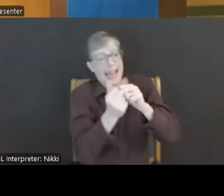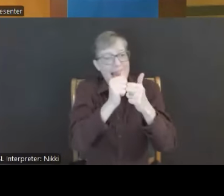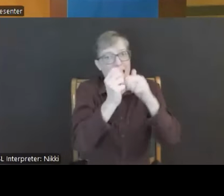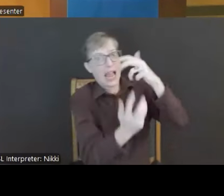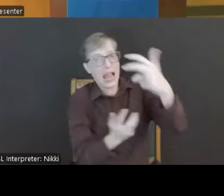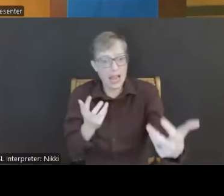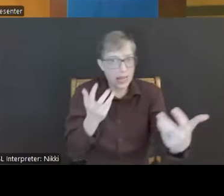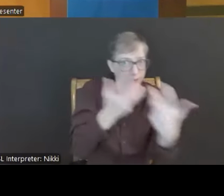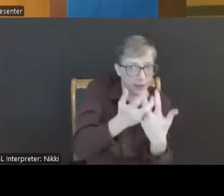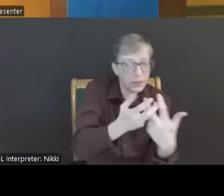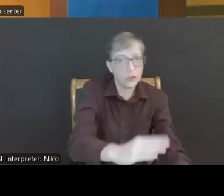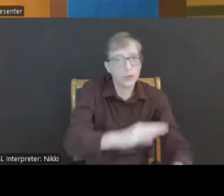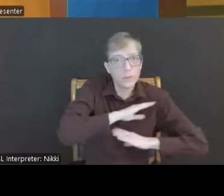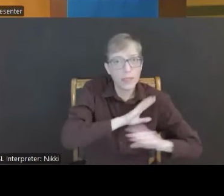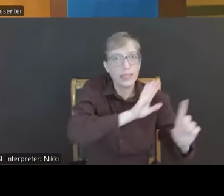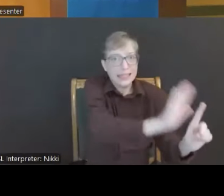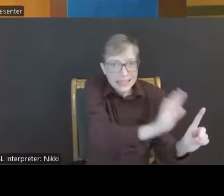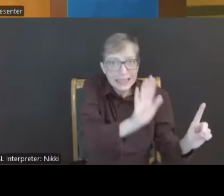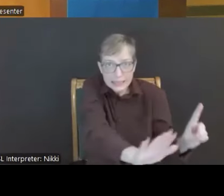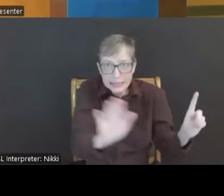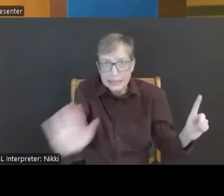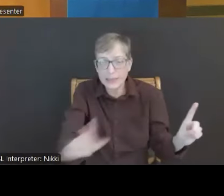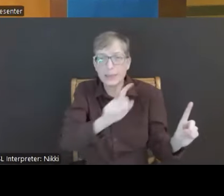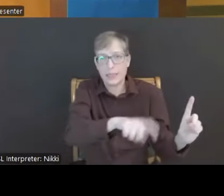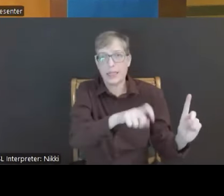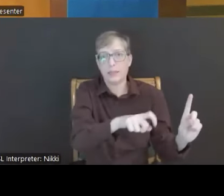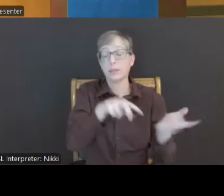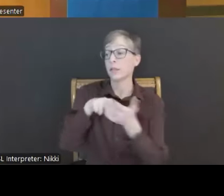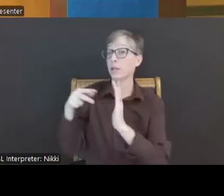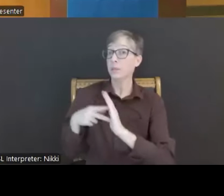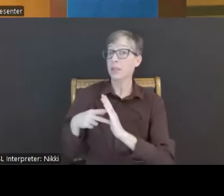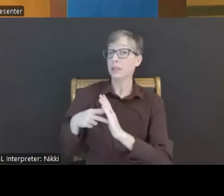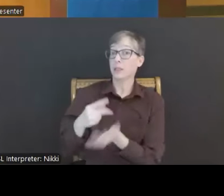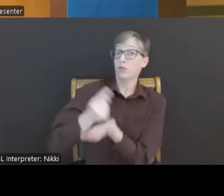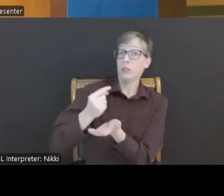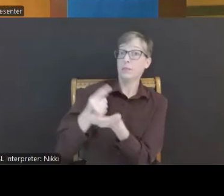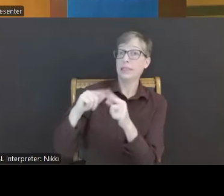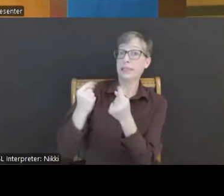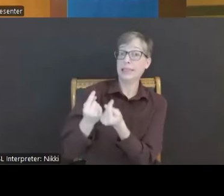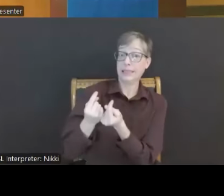in treatment teams we're really highlighting and supporting clinicians um on casework and